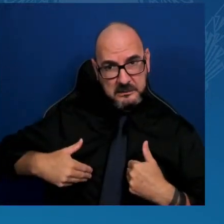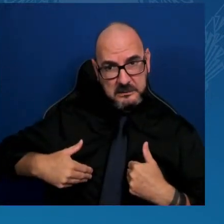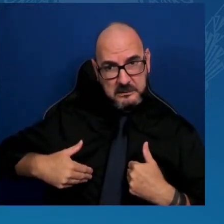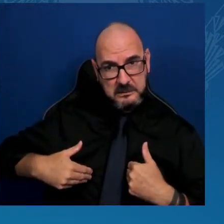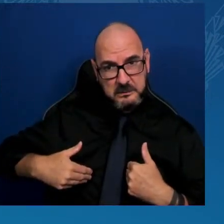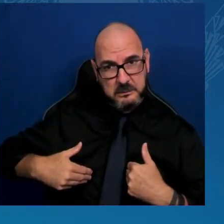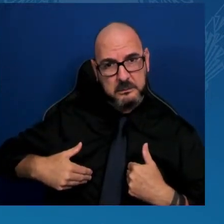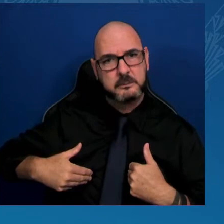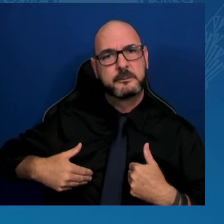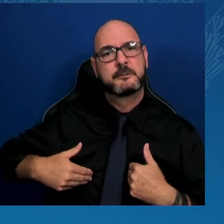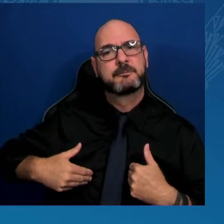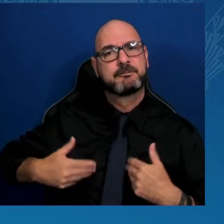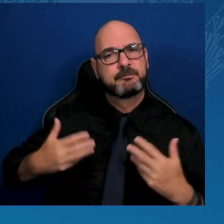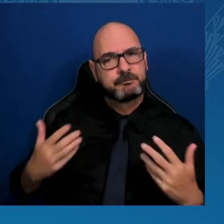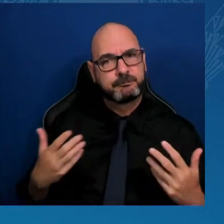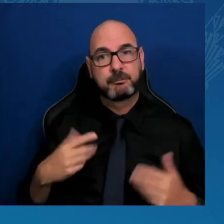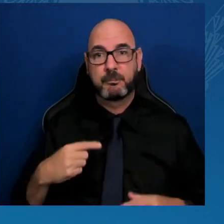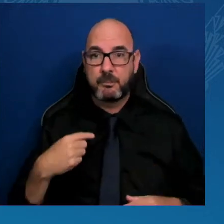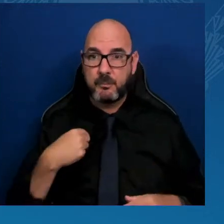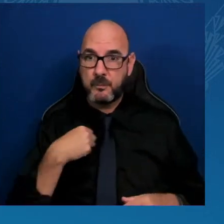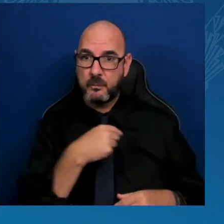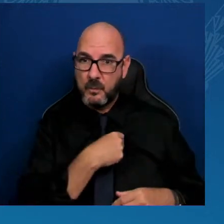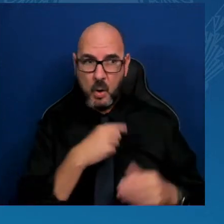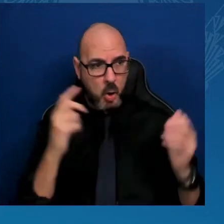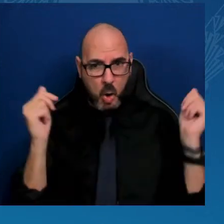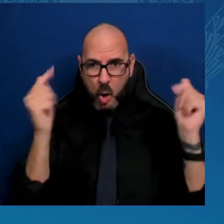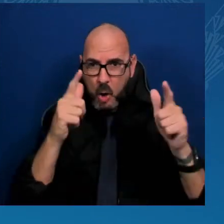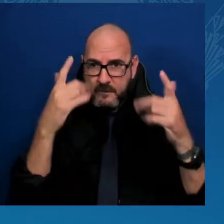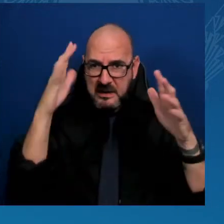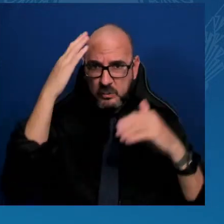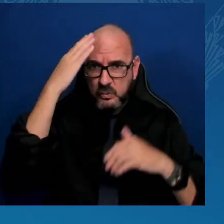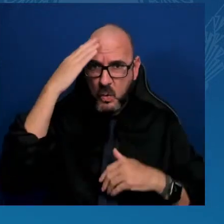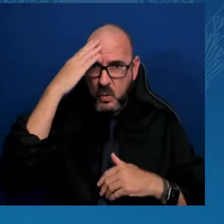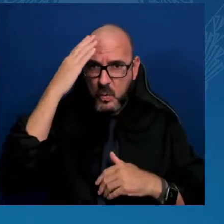And we are all clear: One does not have to abandon their faith or deeply held beliefs